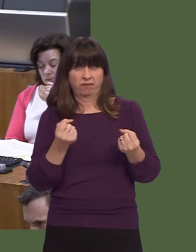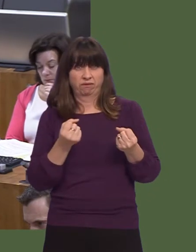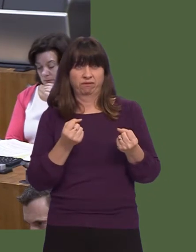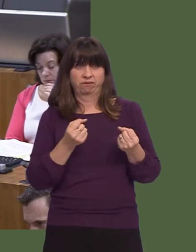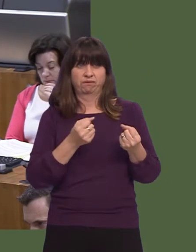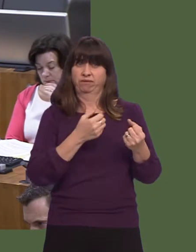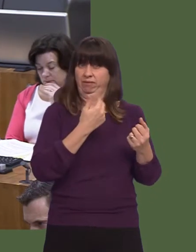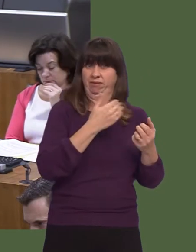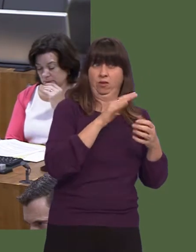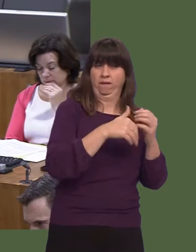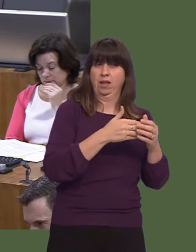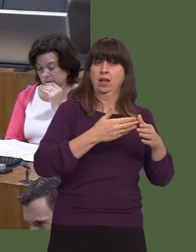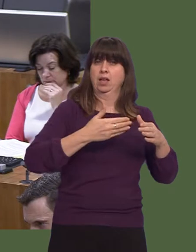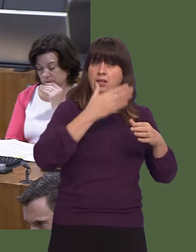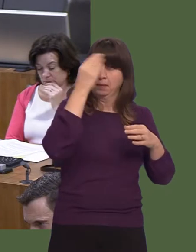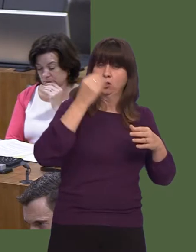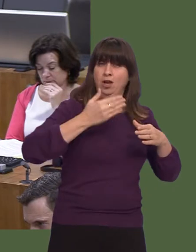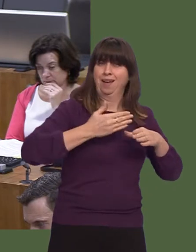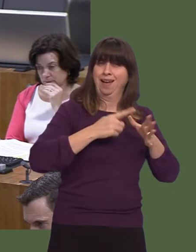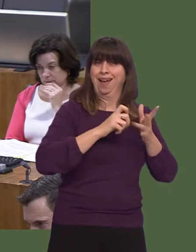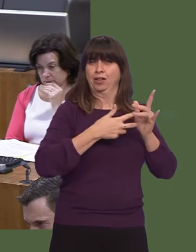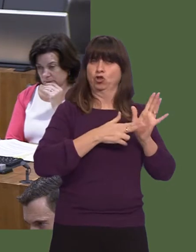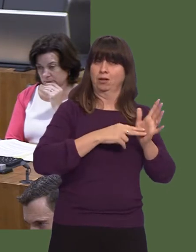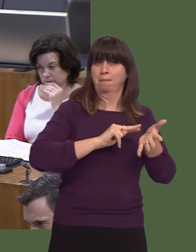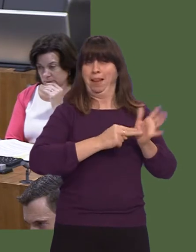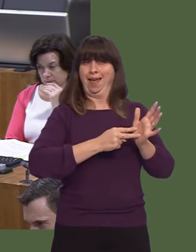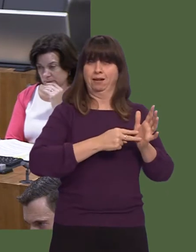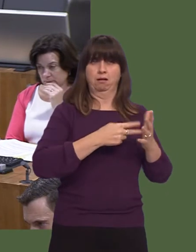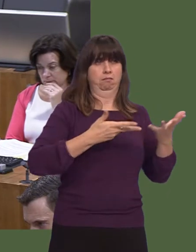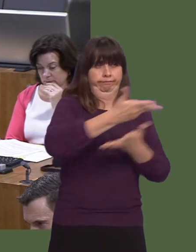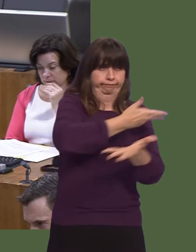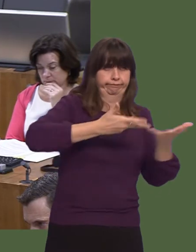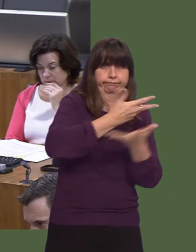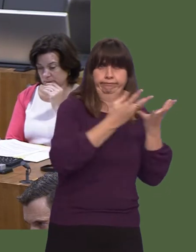the dementia action plan, and I'd expect that to be reflected in the plan if that was identified